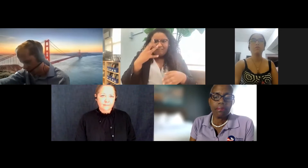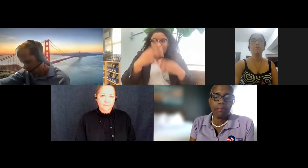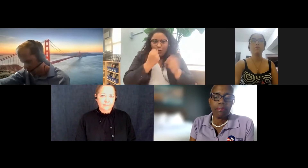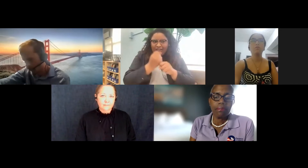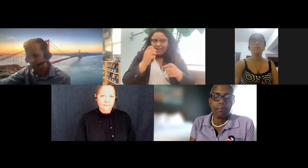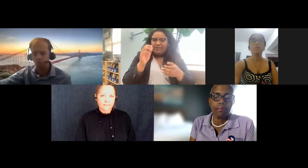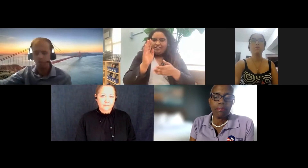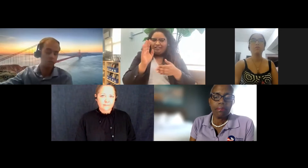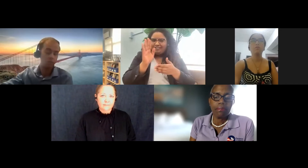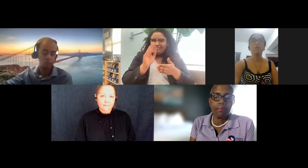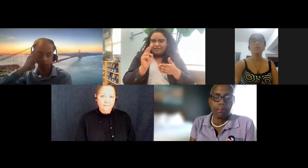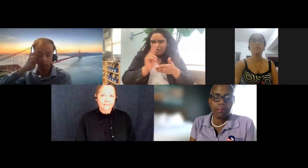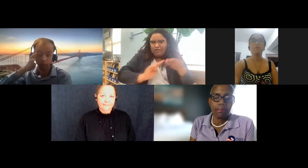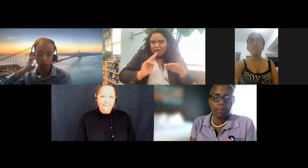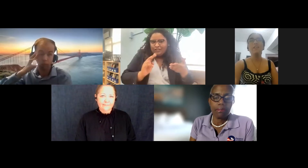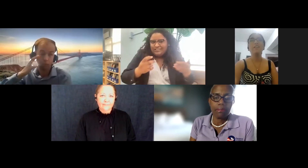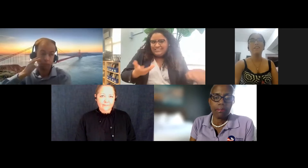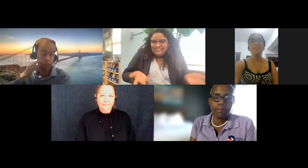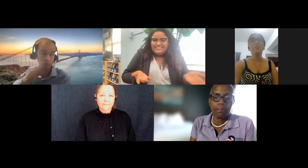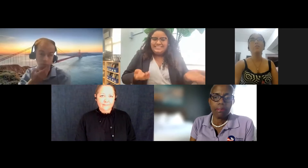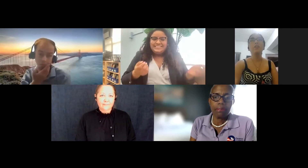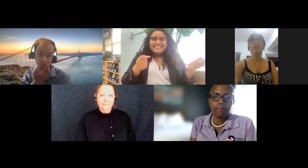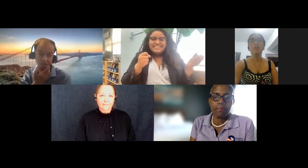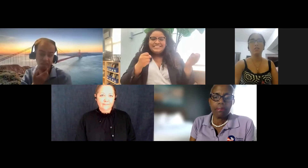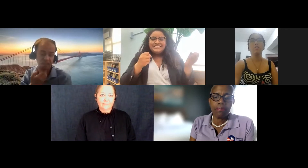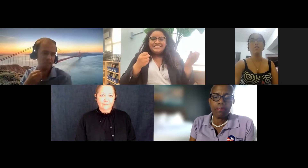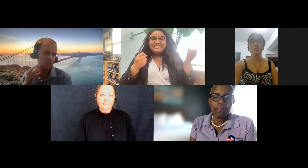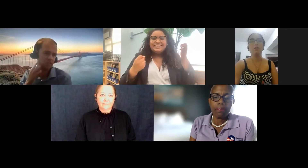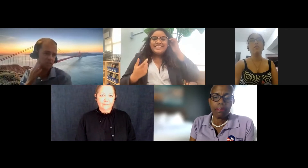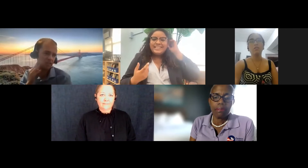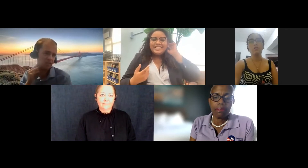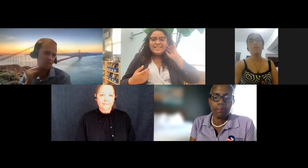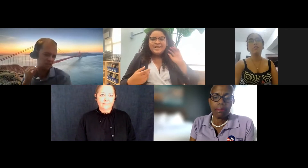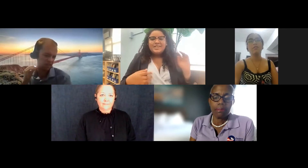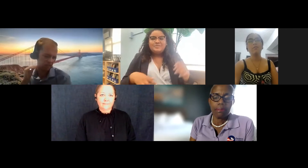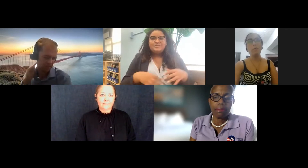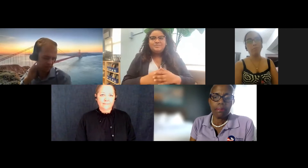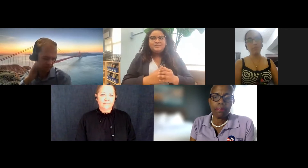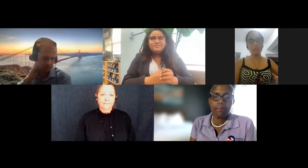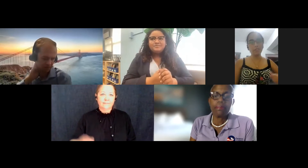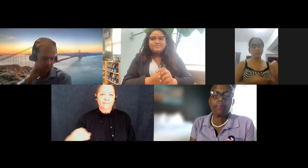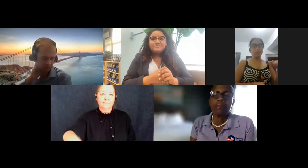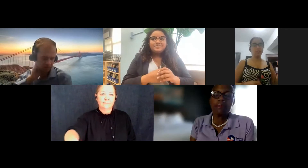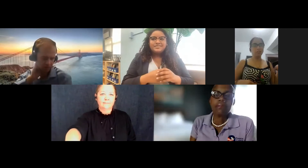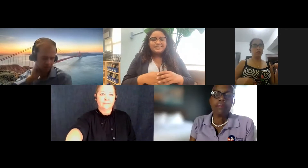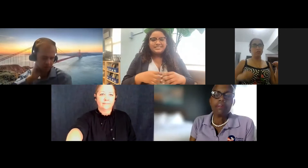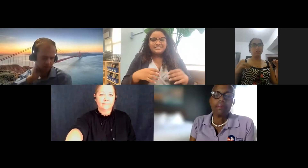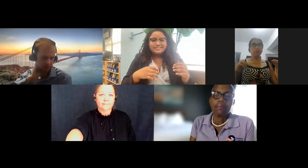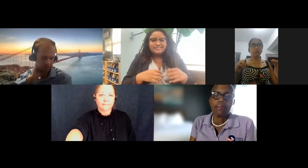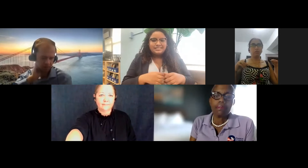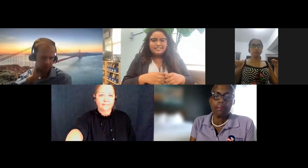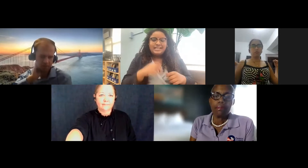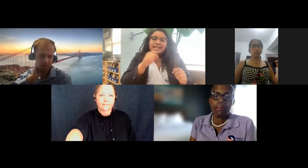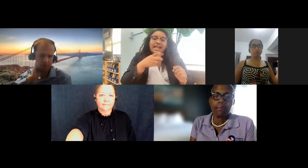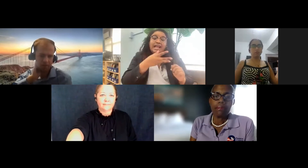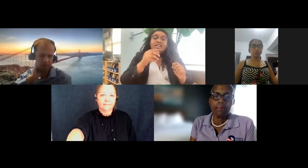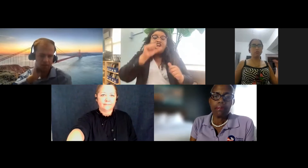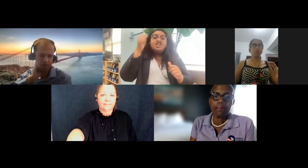we graduate from a four year degree program and here we are, being seen as uneducated.